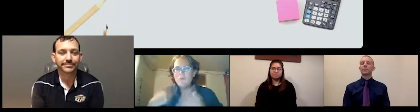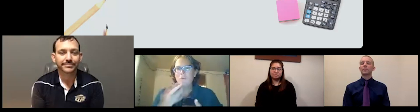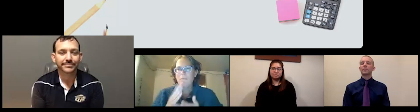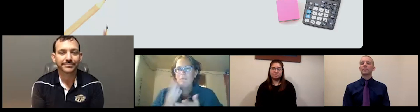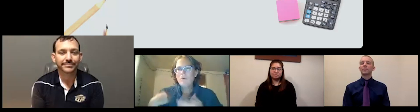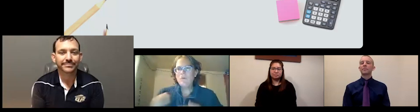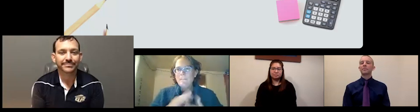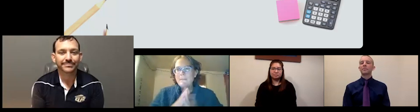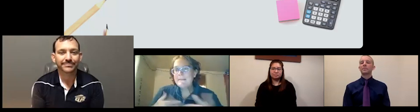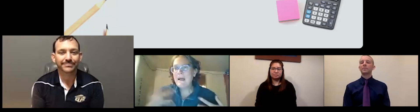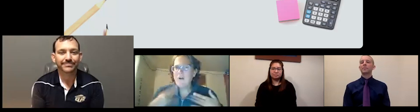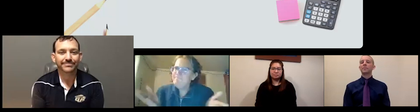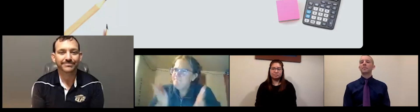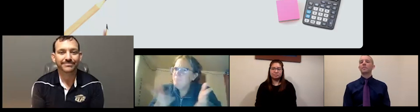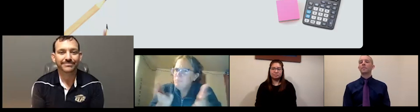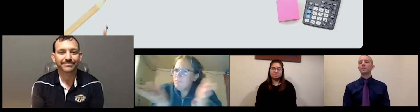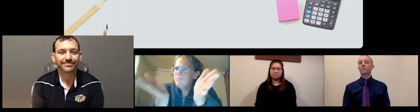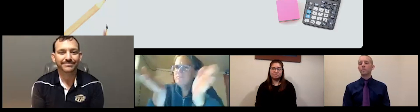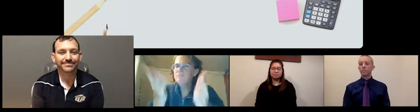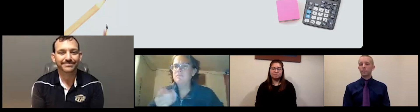what we became excited about.